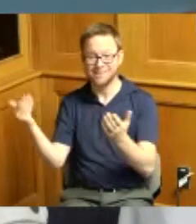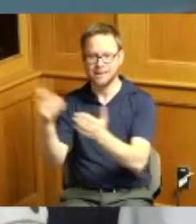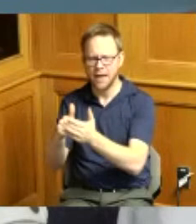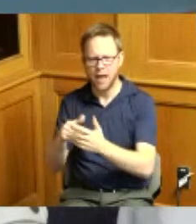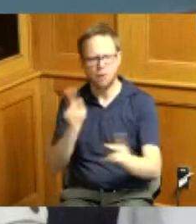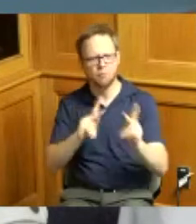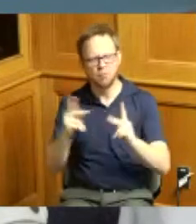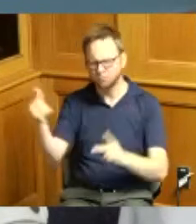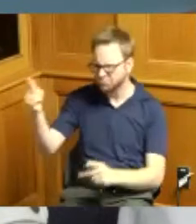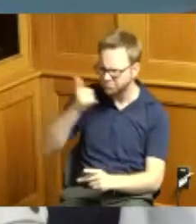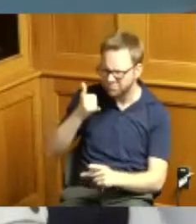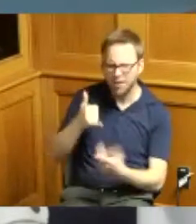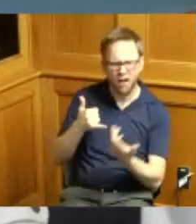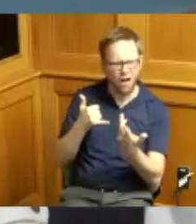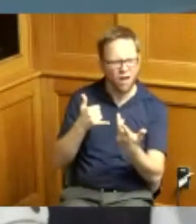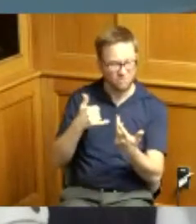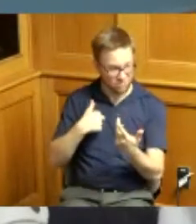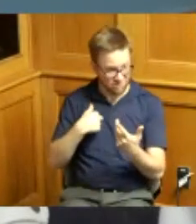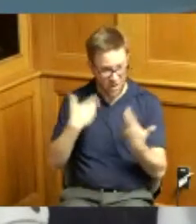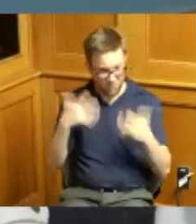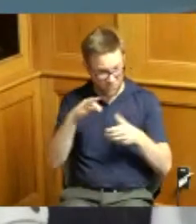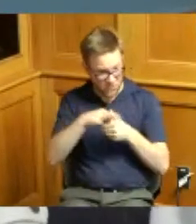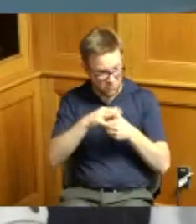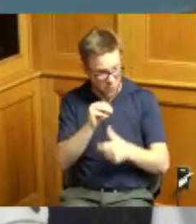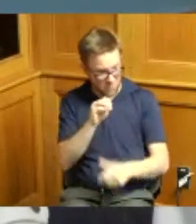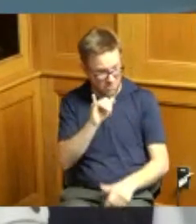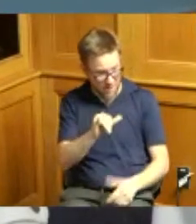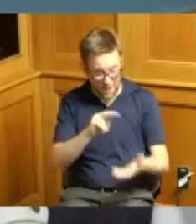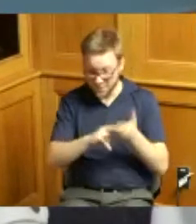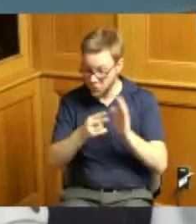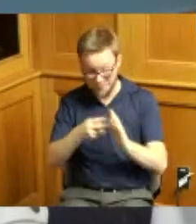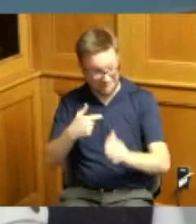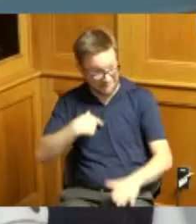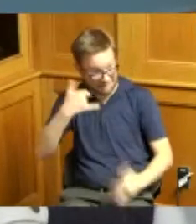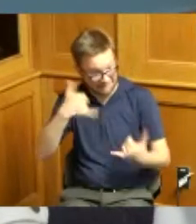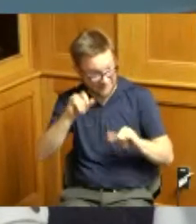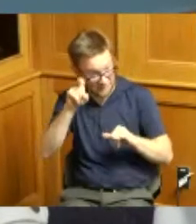am I voting in August and is there going to be an election in November so I wanted to